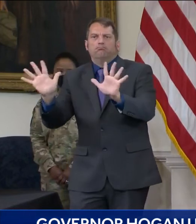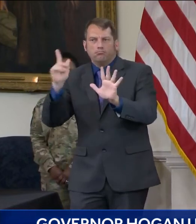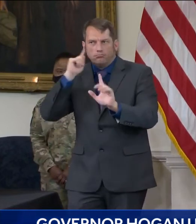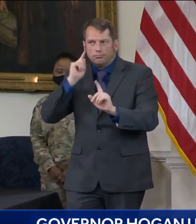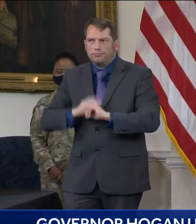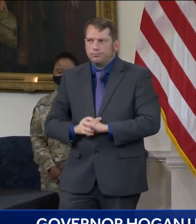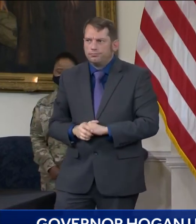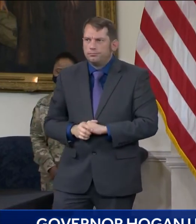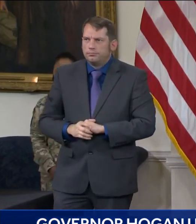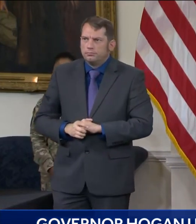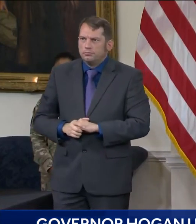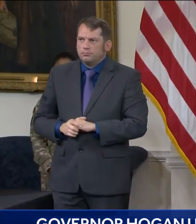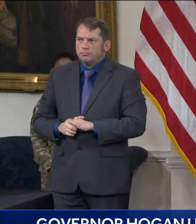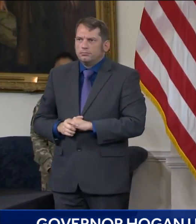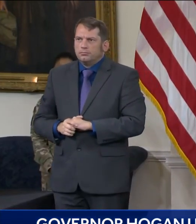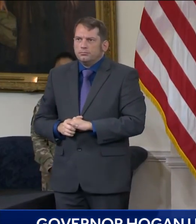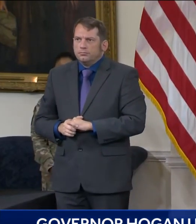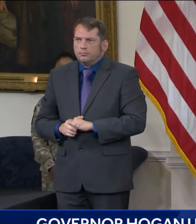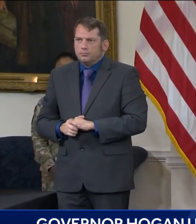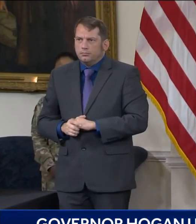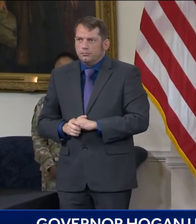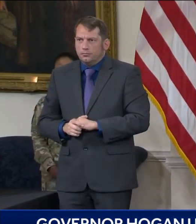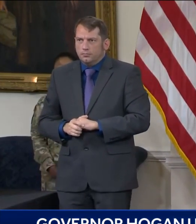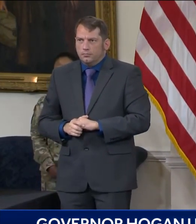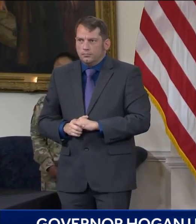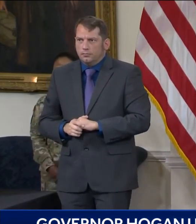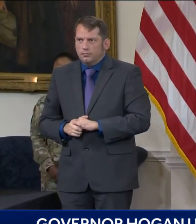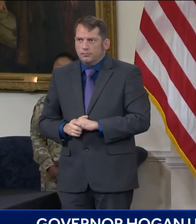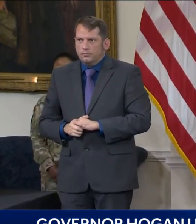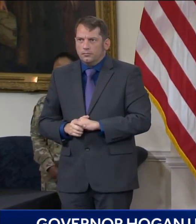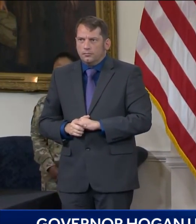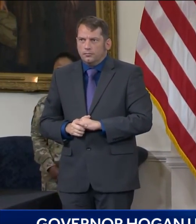[INDISCERNIBLE] GOV. HOGAN: IT HAS NOT REALLY